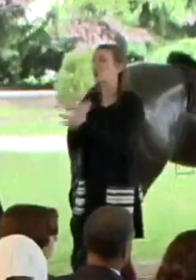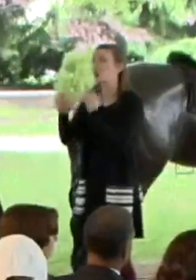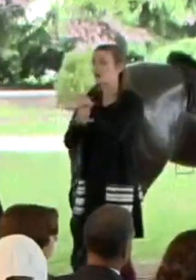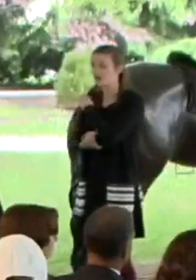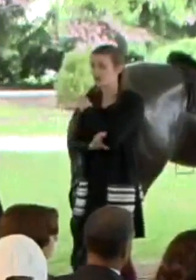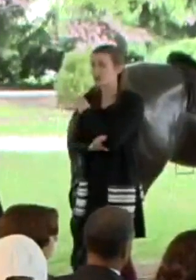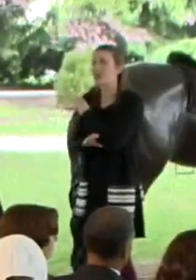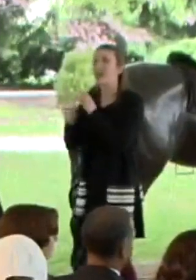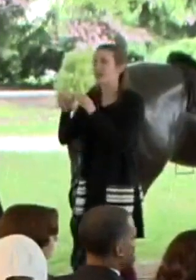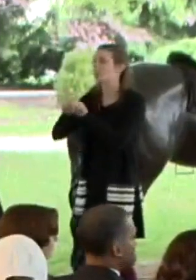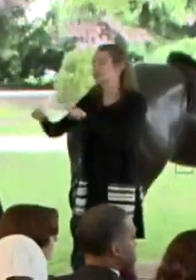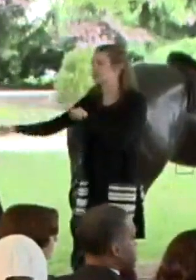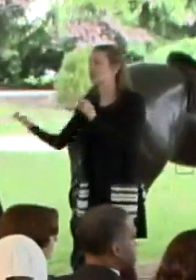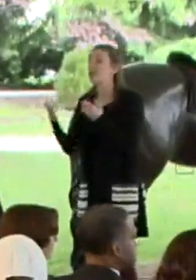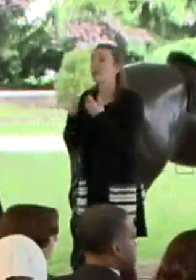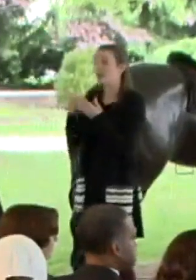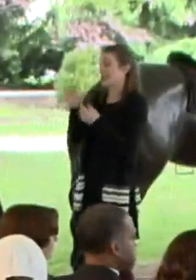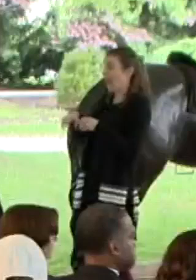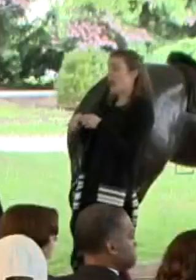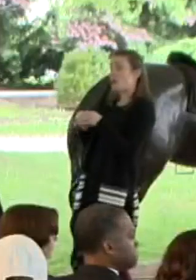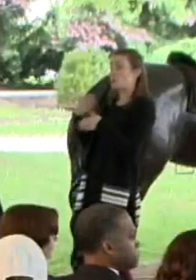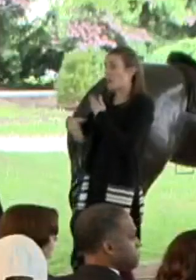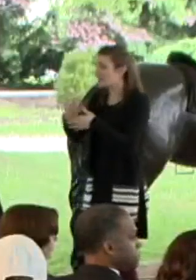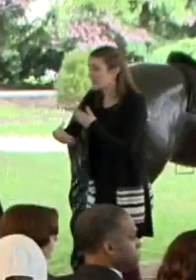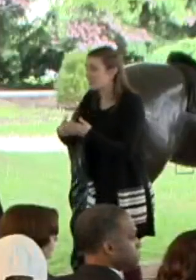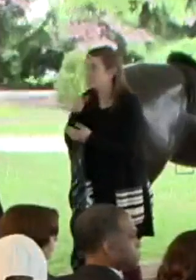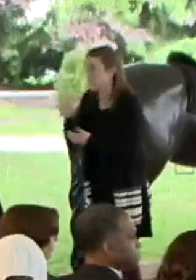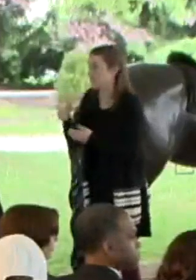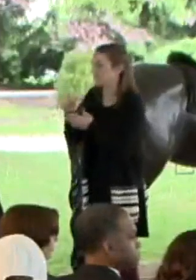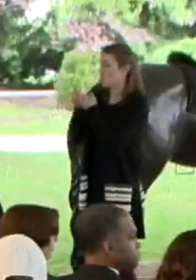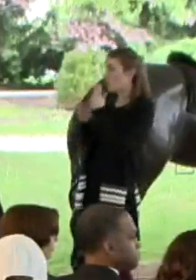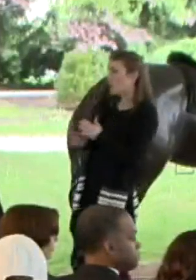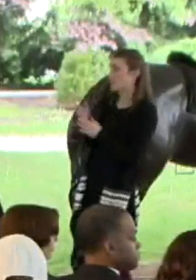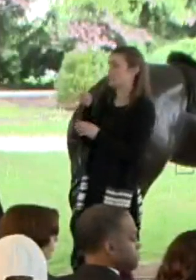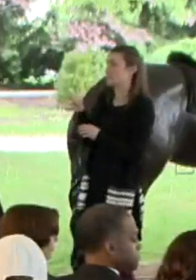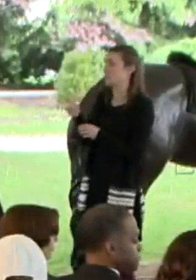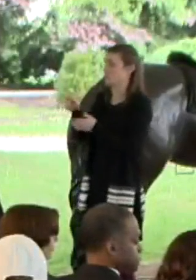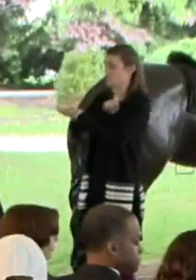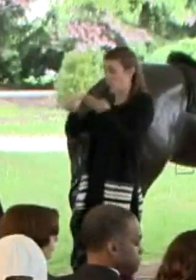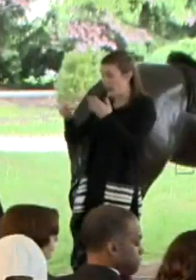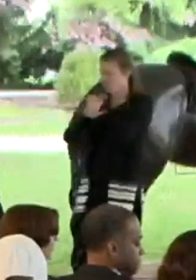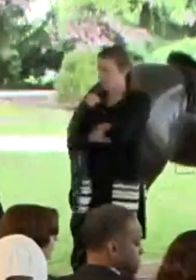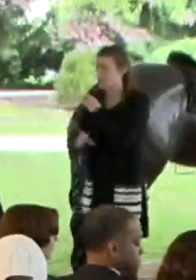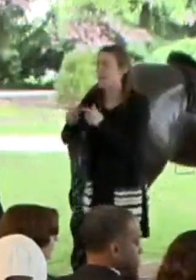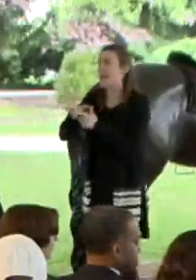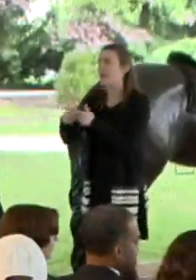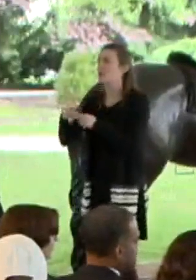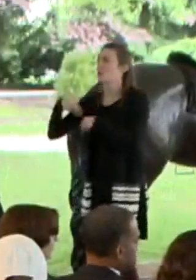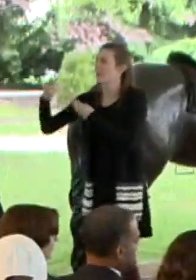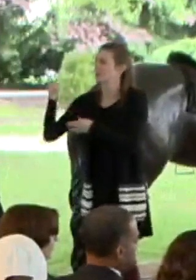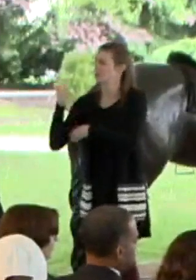NOVEMBER REFERENDUM AND IF THE CITY VOTERS FAVOR STATEHOOD AND THE CONVENTION TO DRAFT AND RATIFY THE CONSTITUTION THE NEW